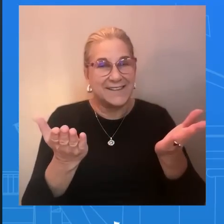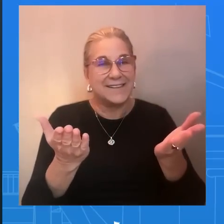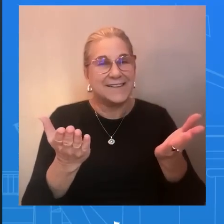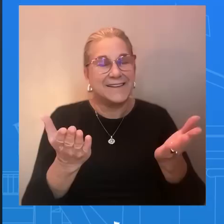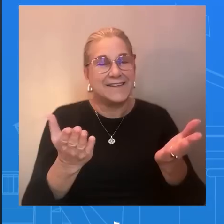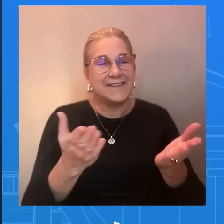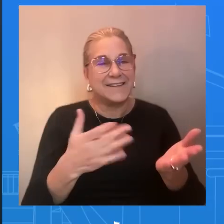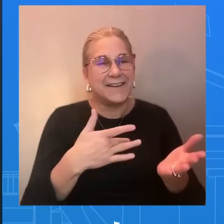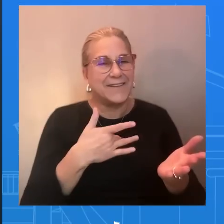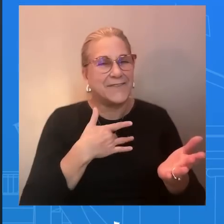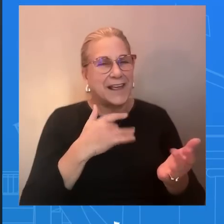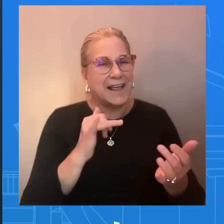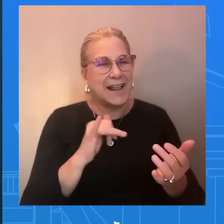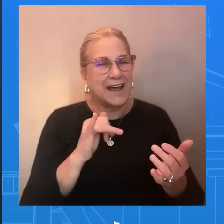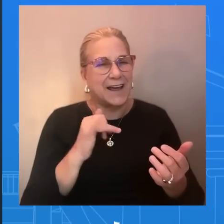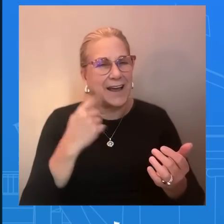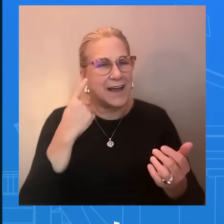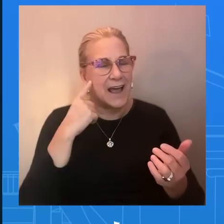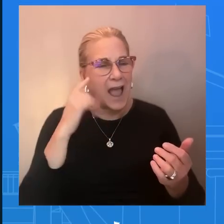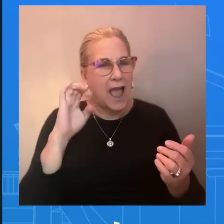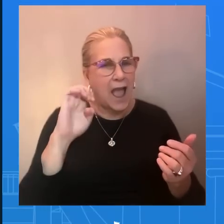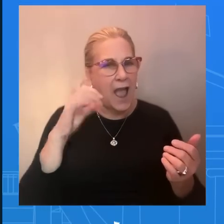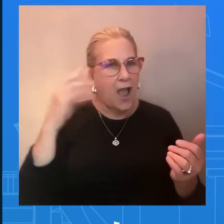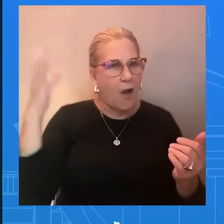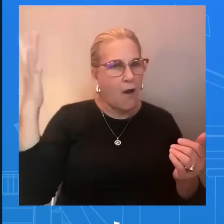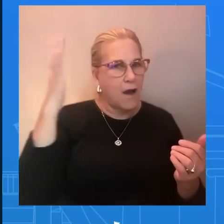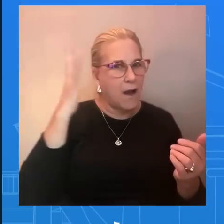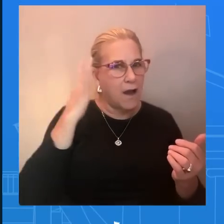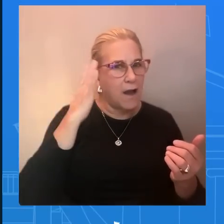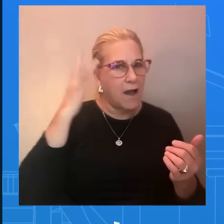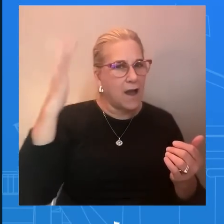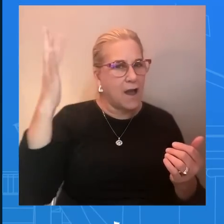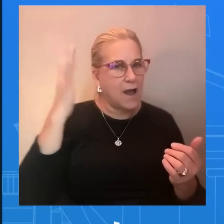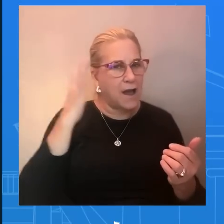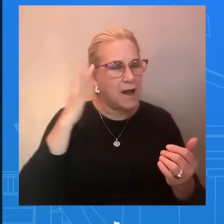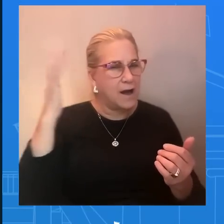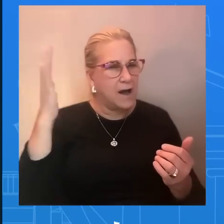The Press: There is. Ms. Jean-Pierre: I don’t know if you guys want to hear me twice.